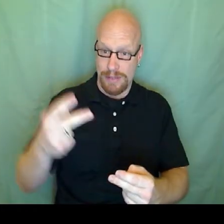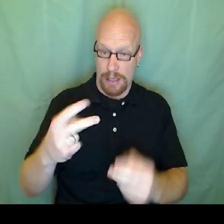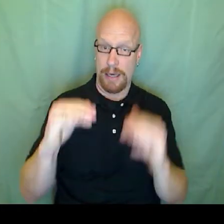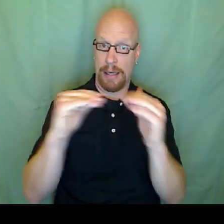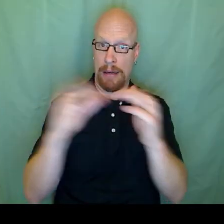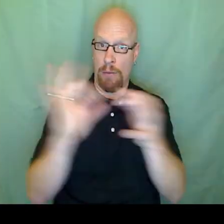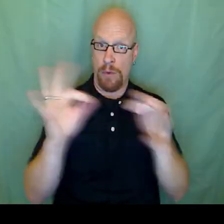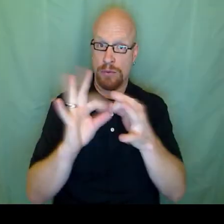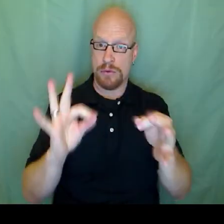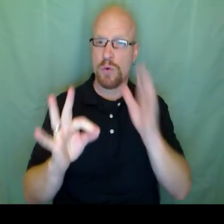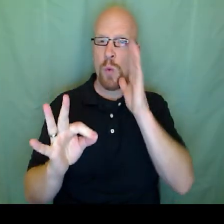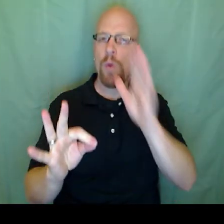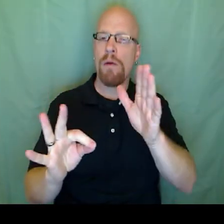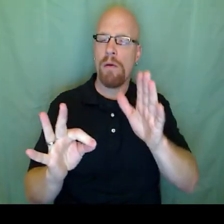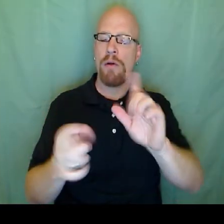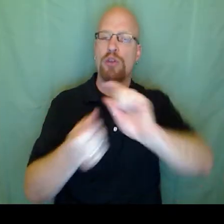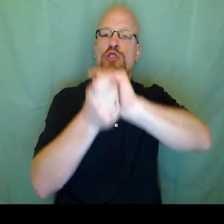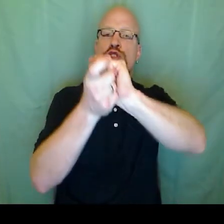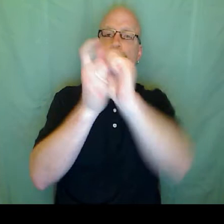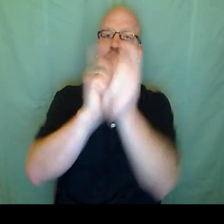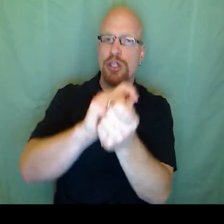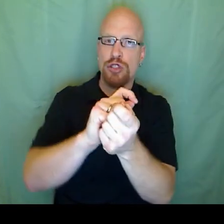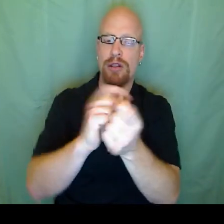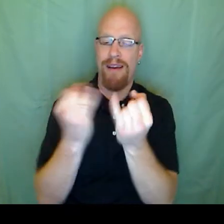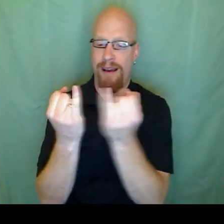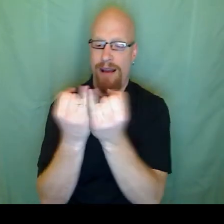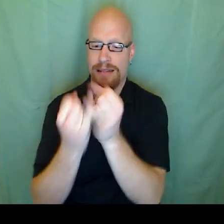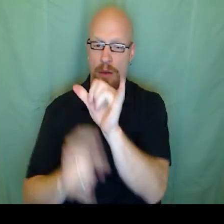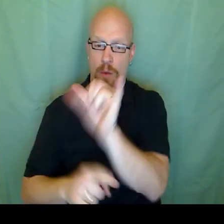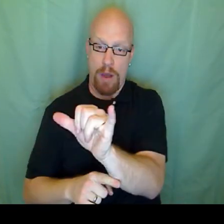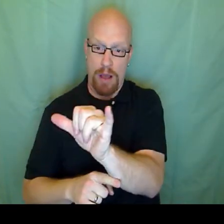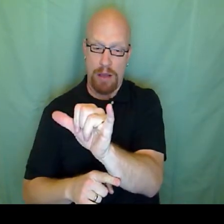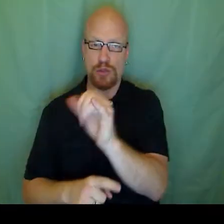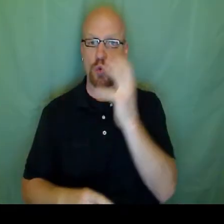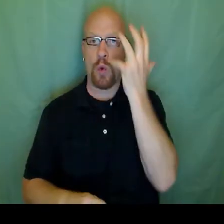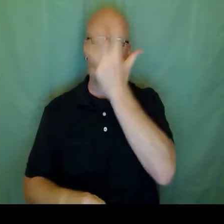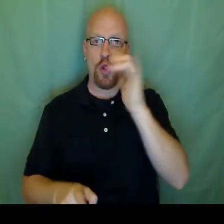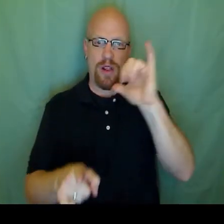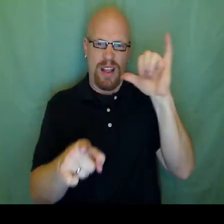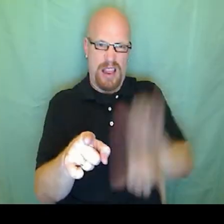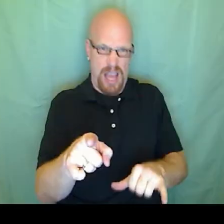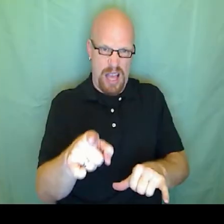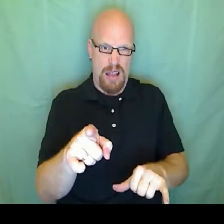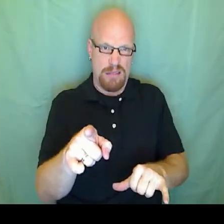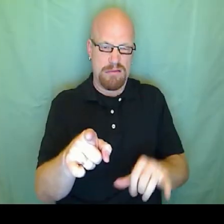Now, both of our equations we need to adjust them